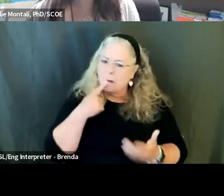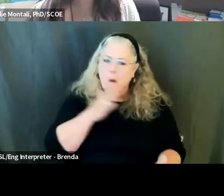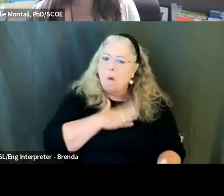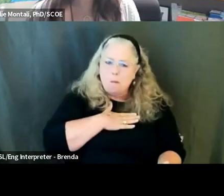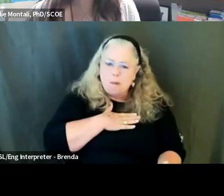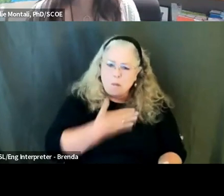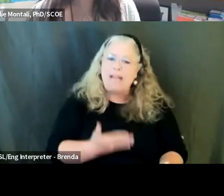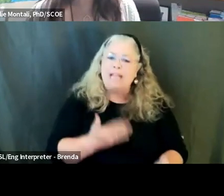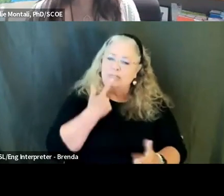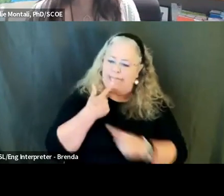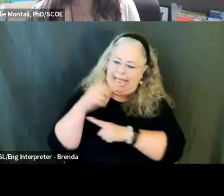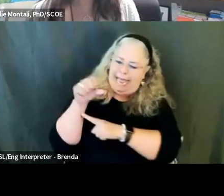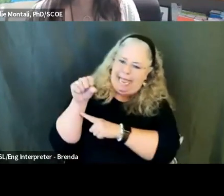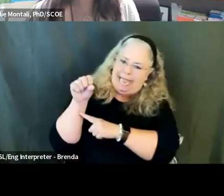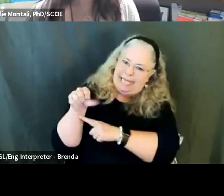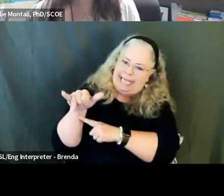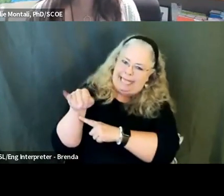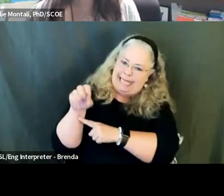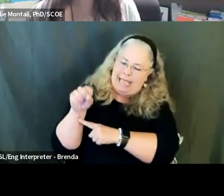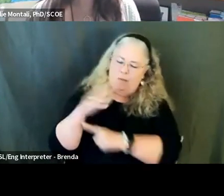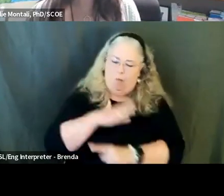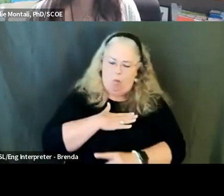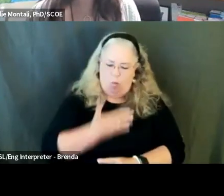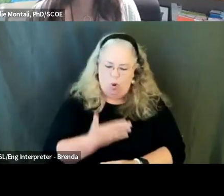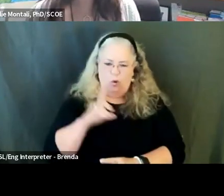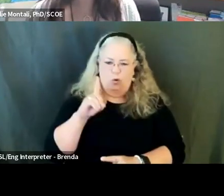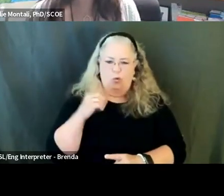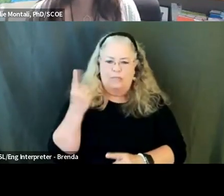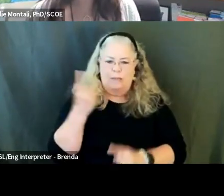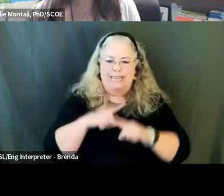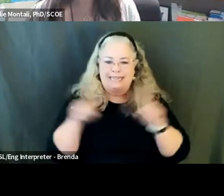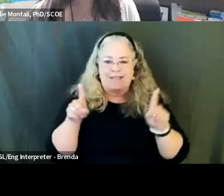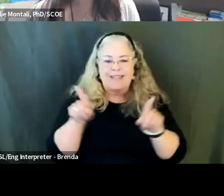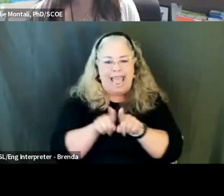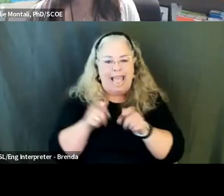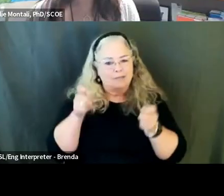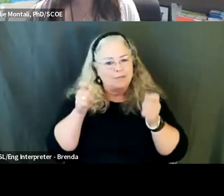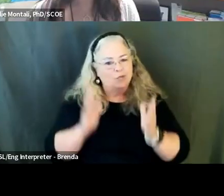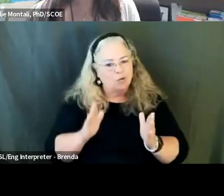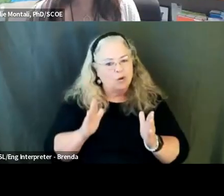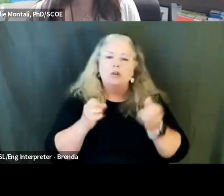yes being willing to do something different as administrator and supporting our teachers with